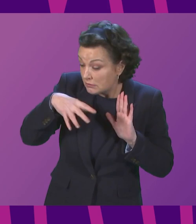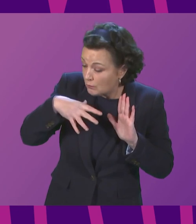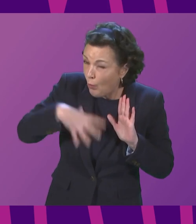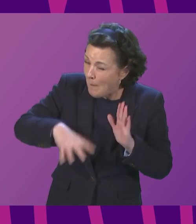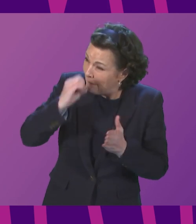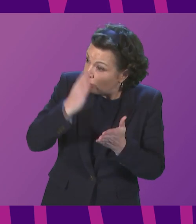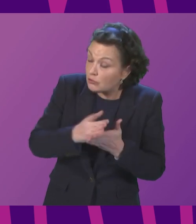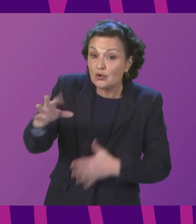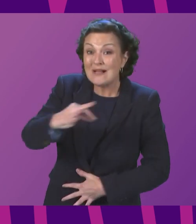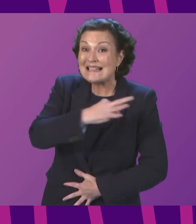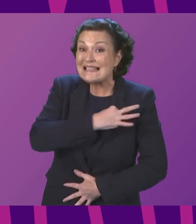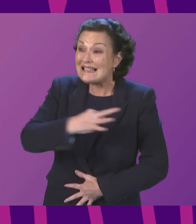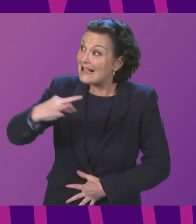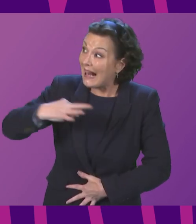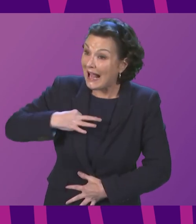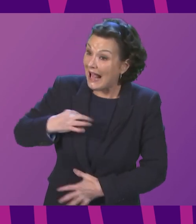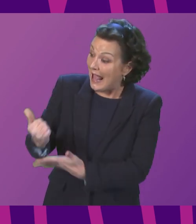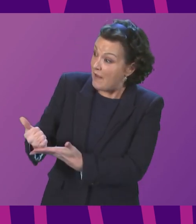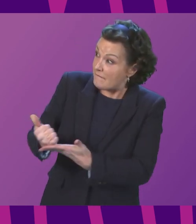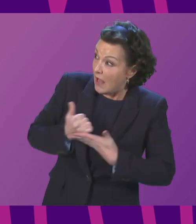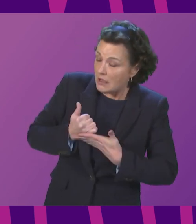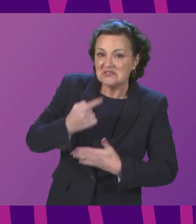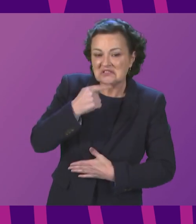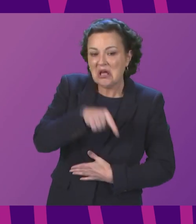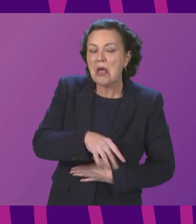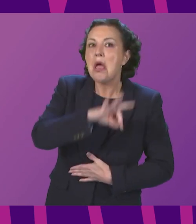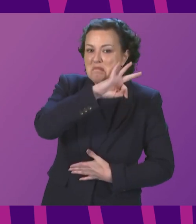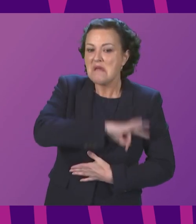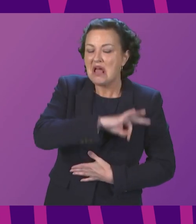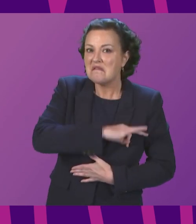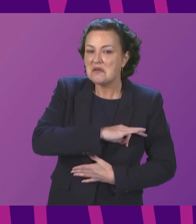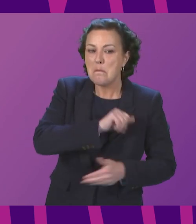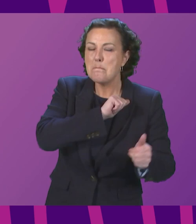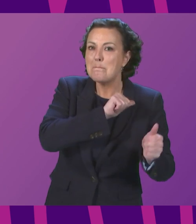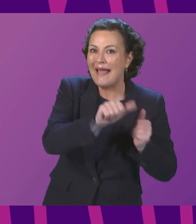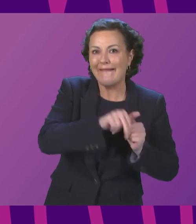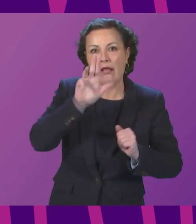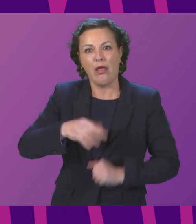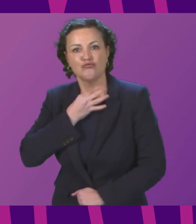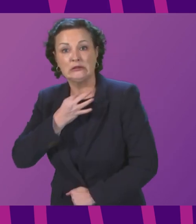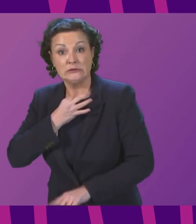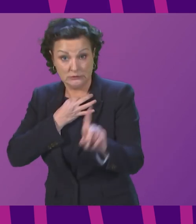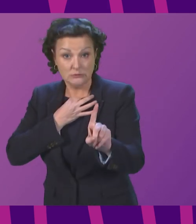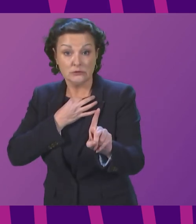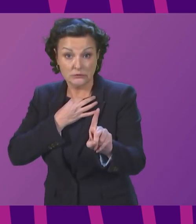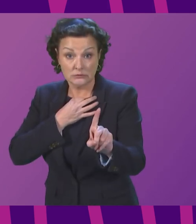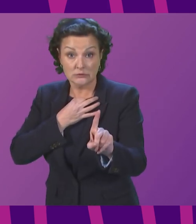advisers, their benefits outweigh their risks. I also want, as far as possible, to make changes